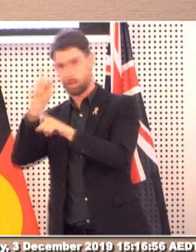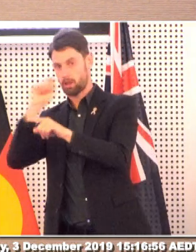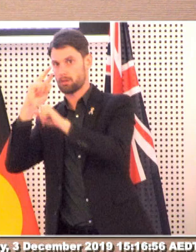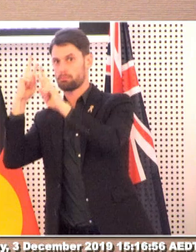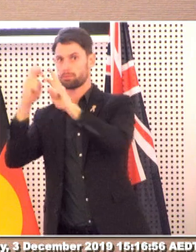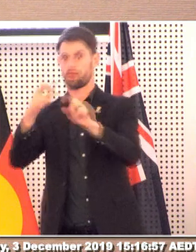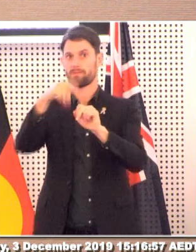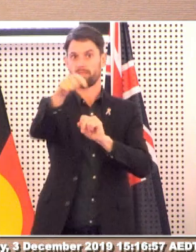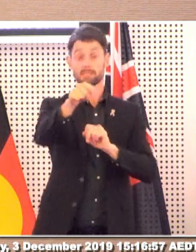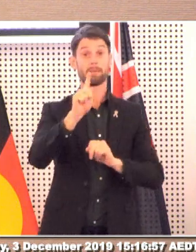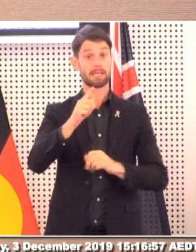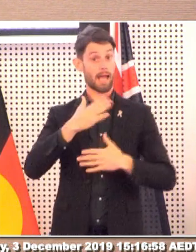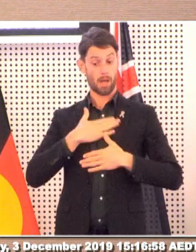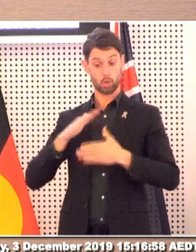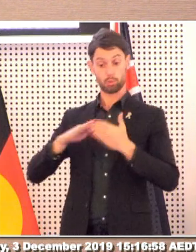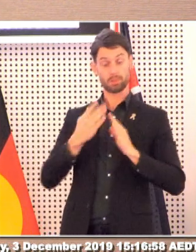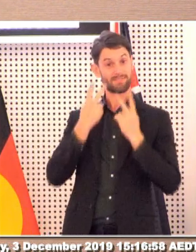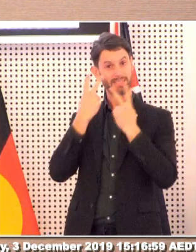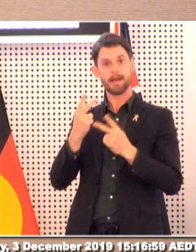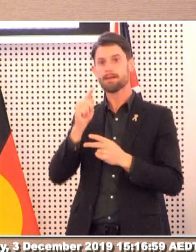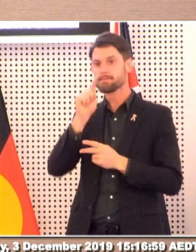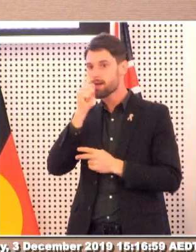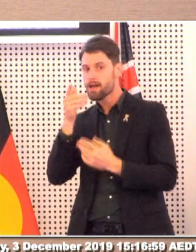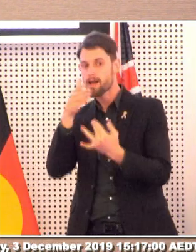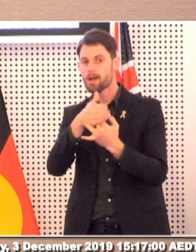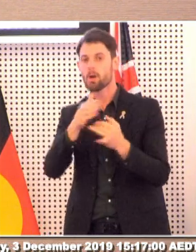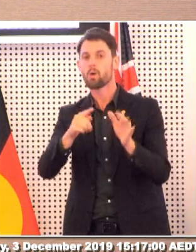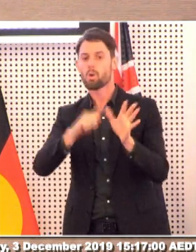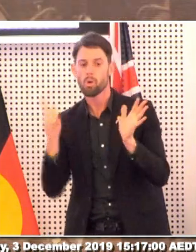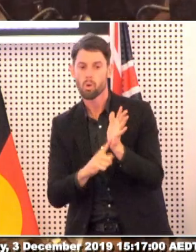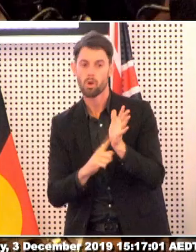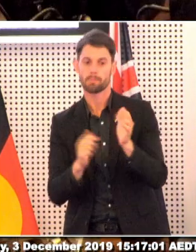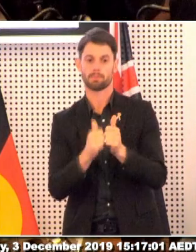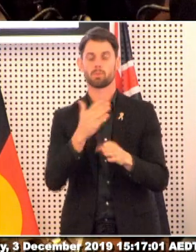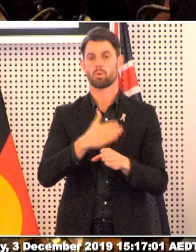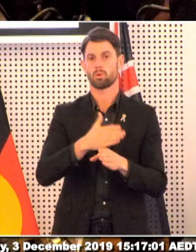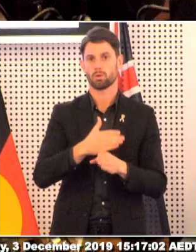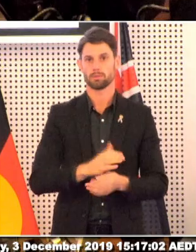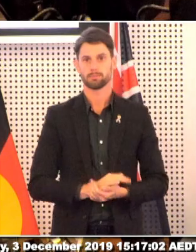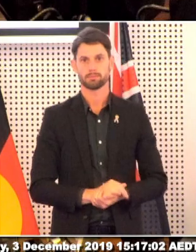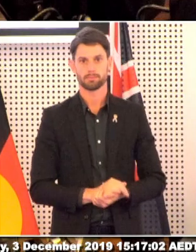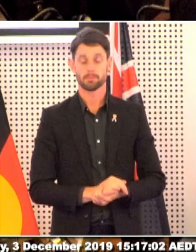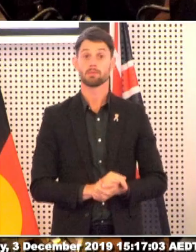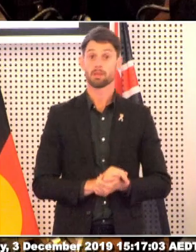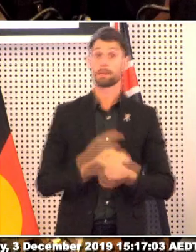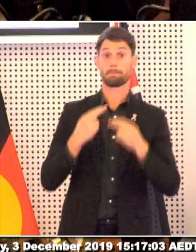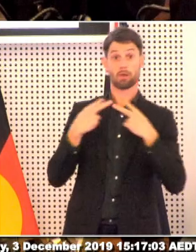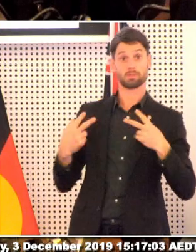monitor do not have access to those documents. And can Community Visitors also examine whether or not there’s the